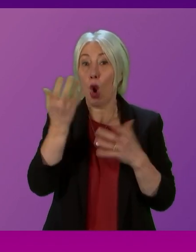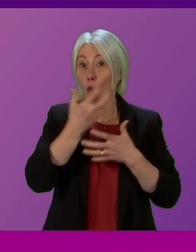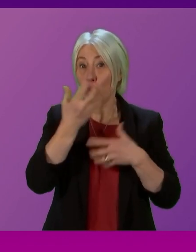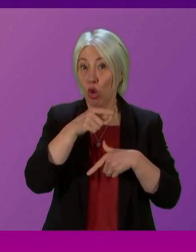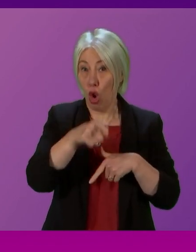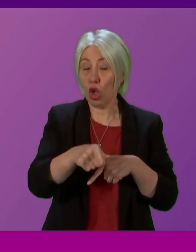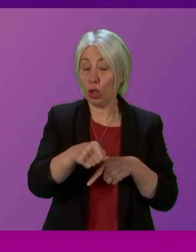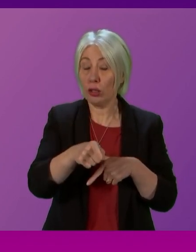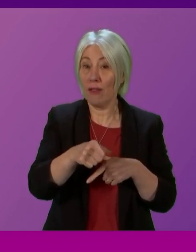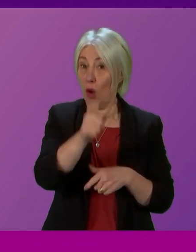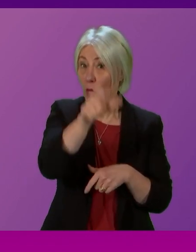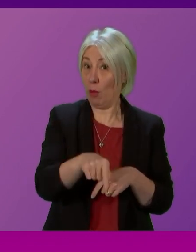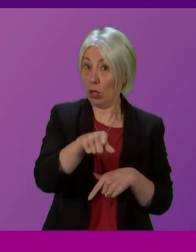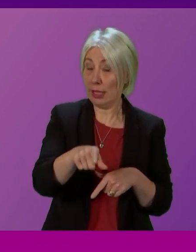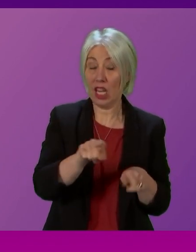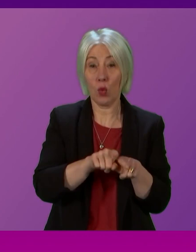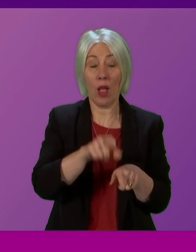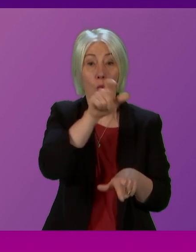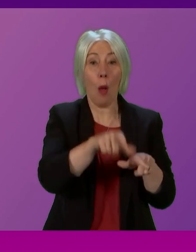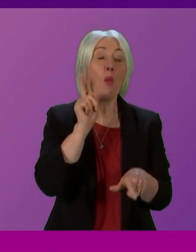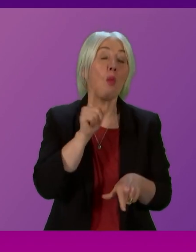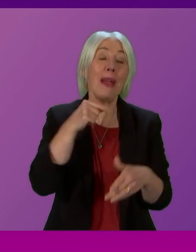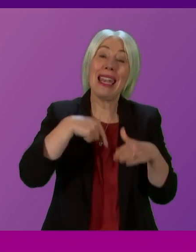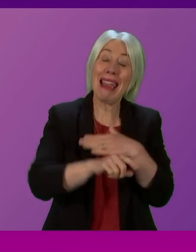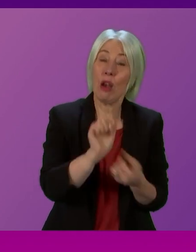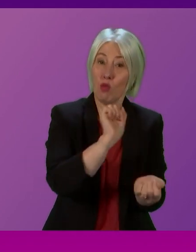to cause concern among women prisoners and the general population, and indeed to cause